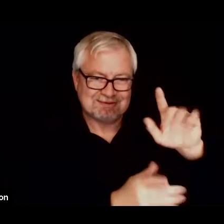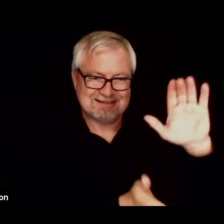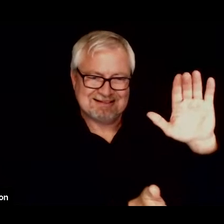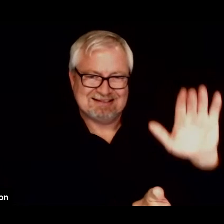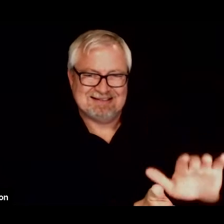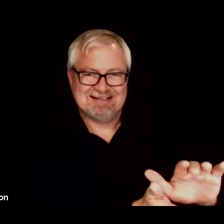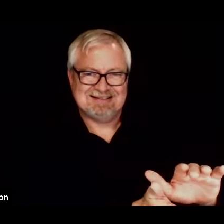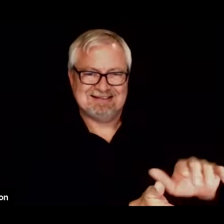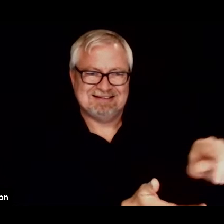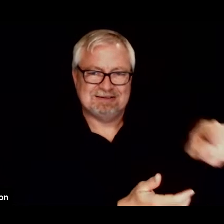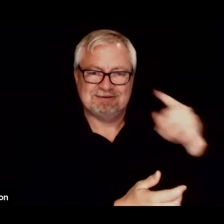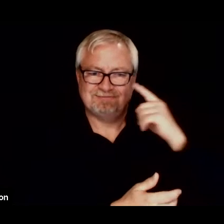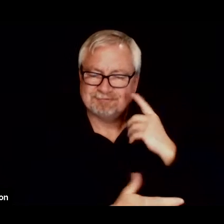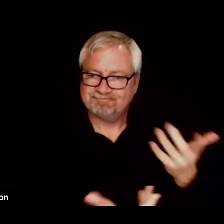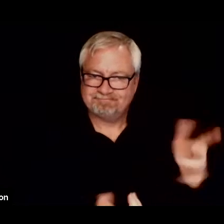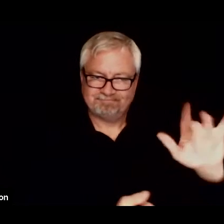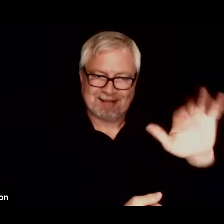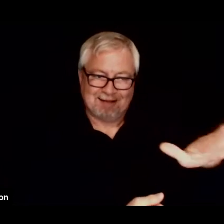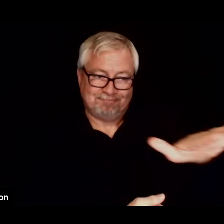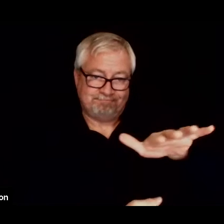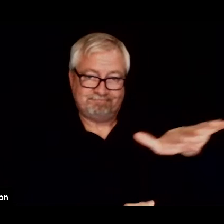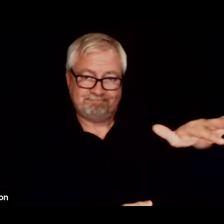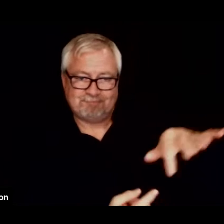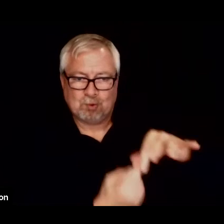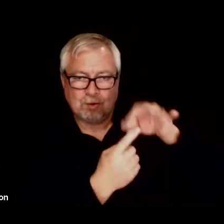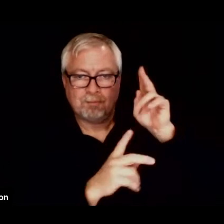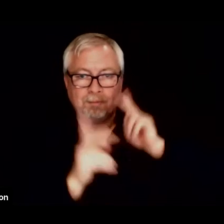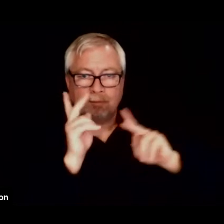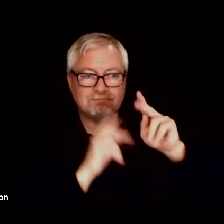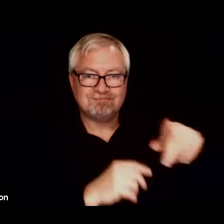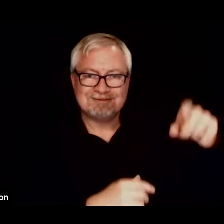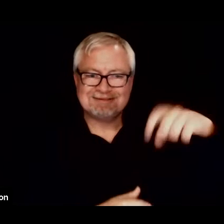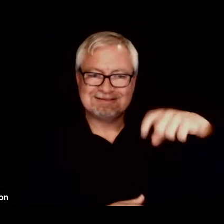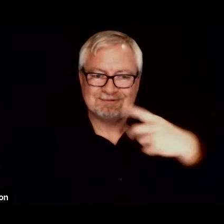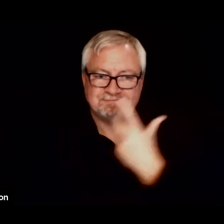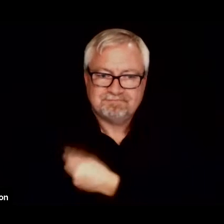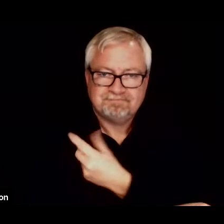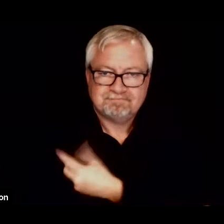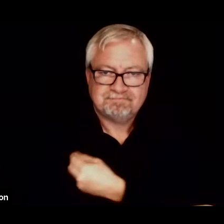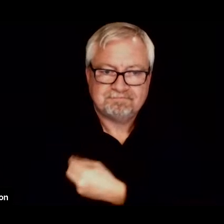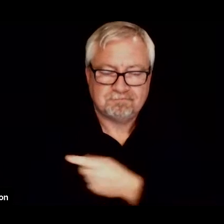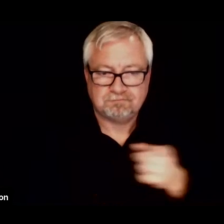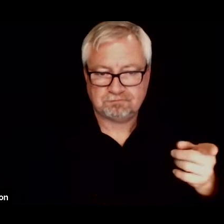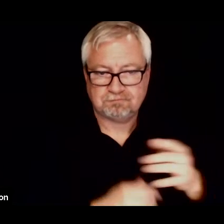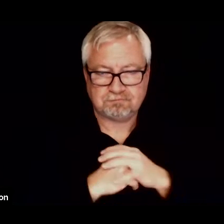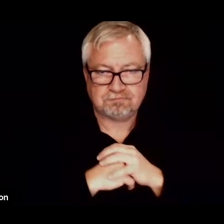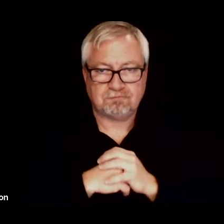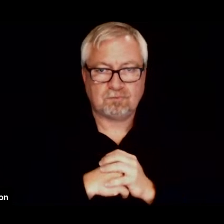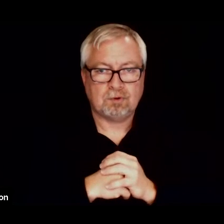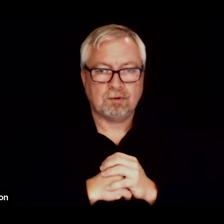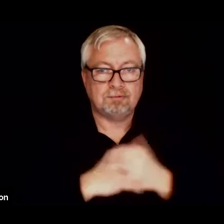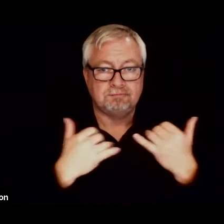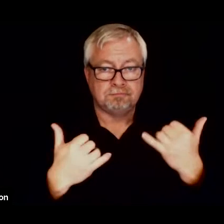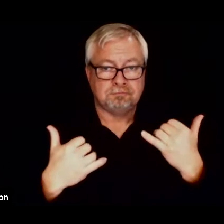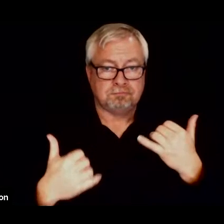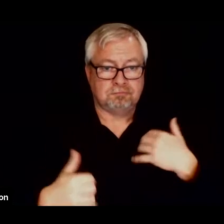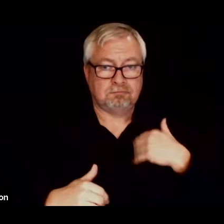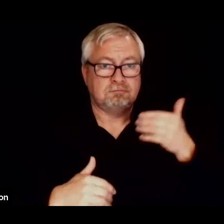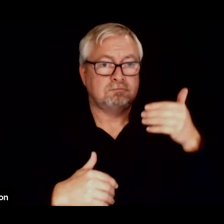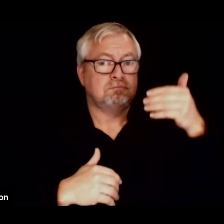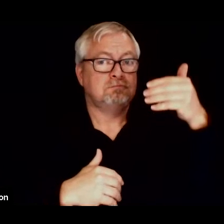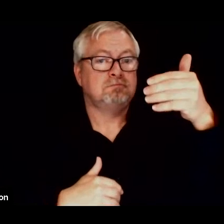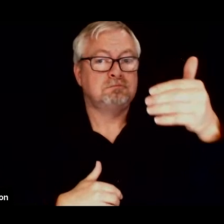to be vaccinated but as we move into um other phases of vaccination where we're no longer